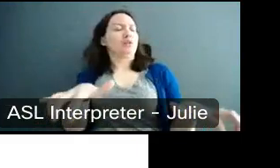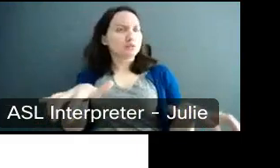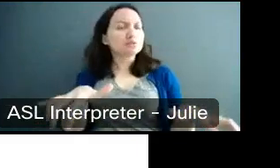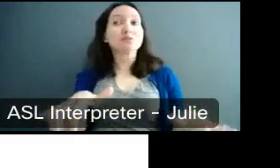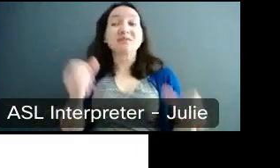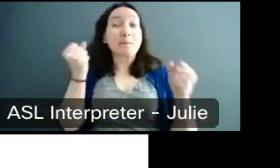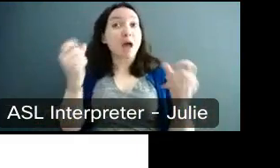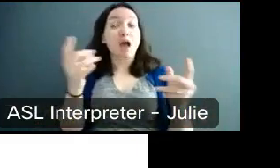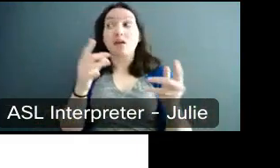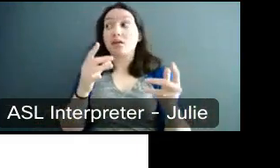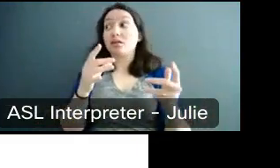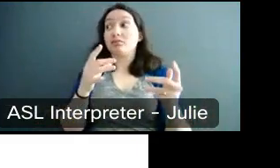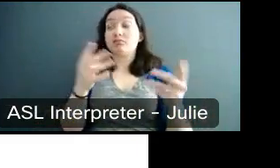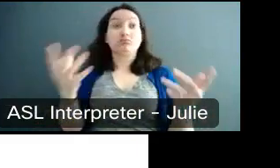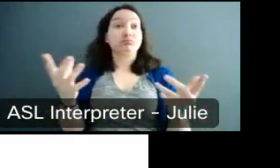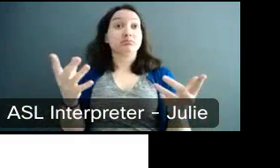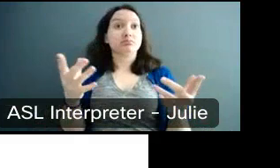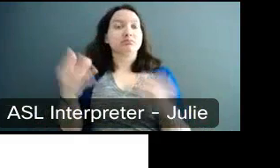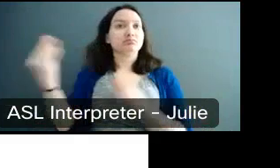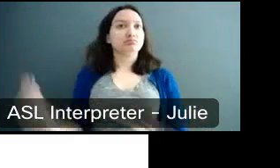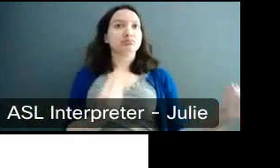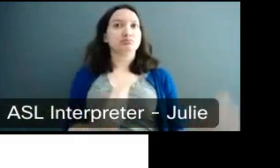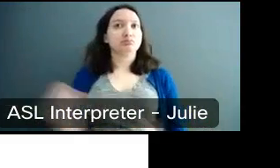Basically facilitating processes.